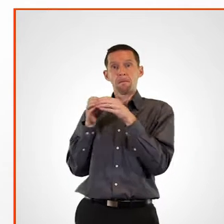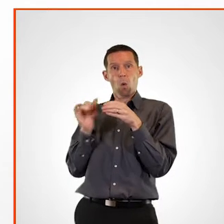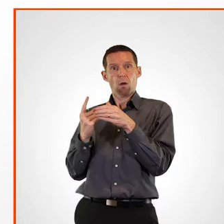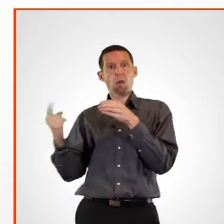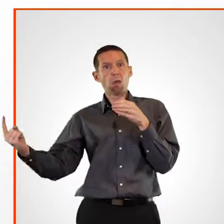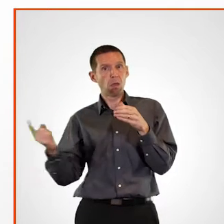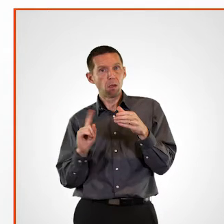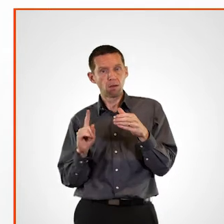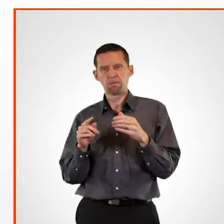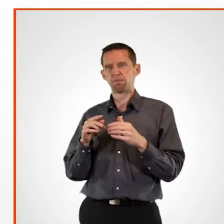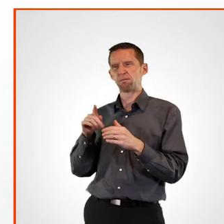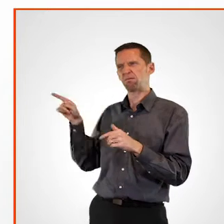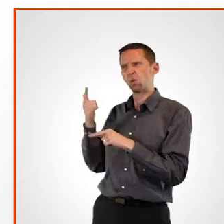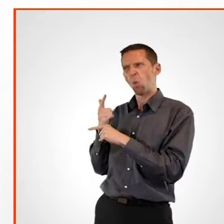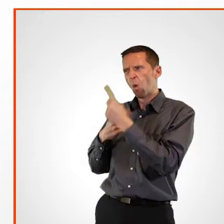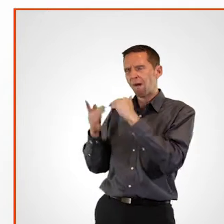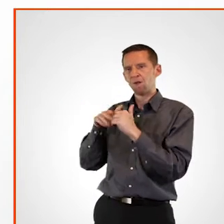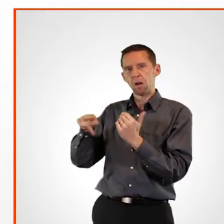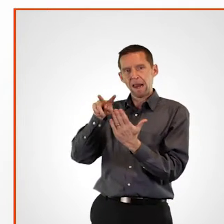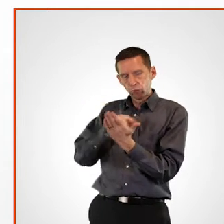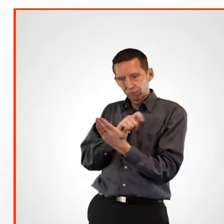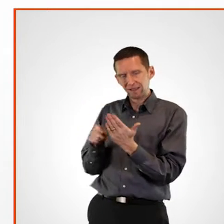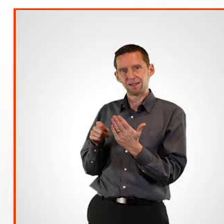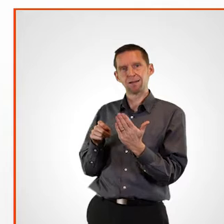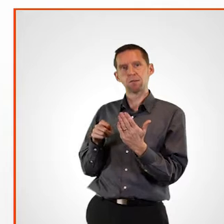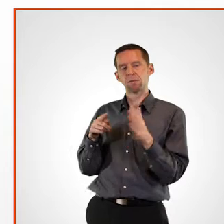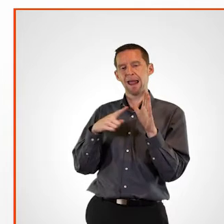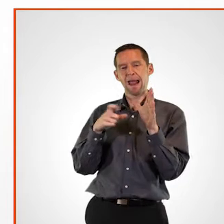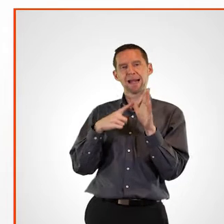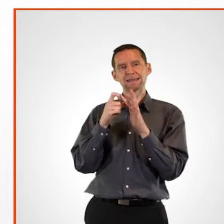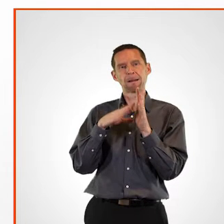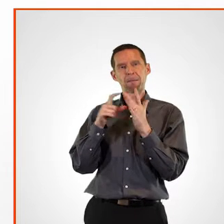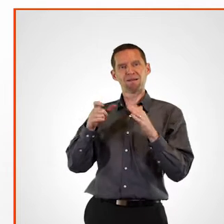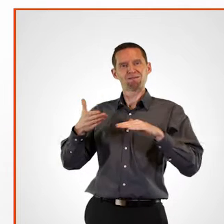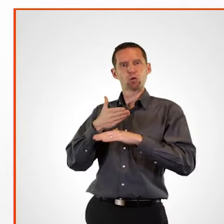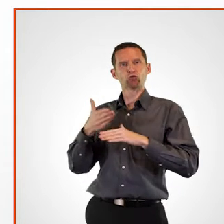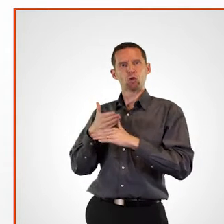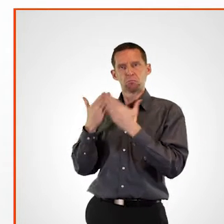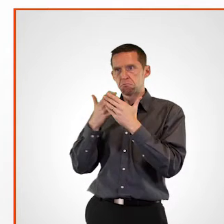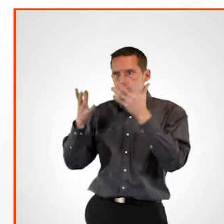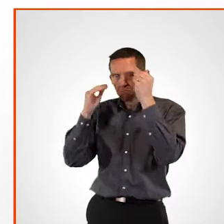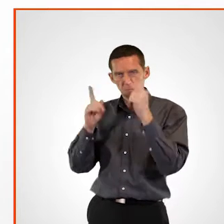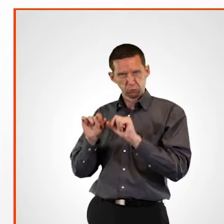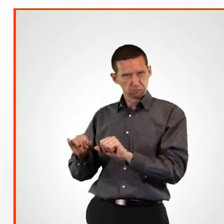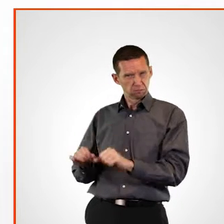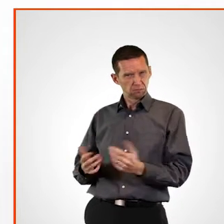They talked about literacy and academic functioning as being something that they took into consideration. They talked about...